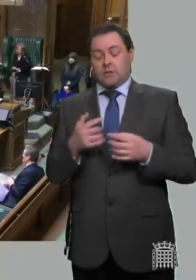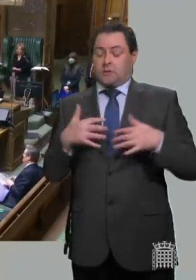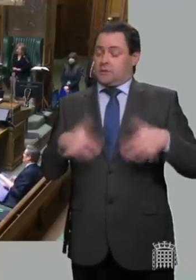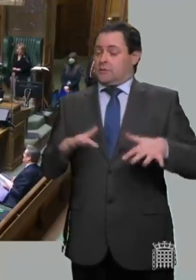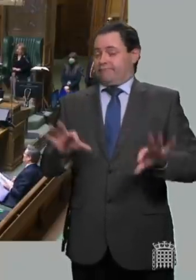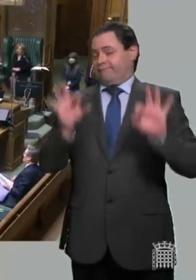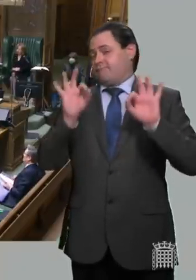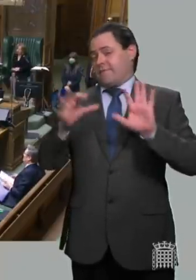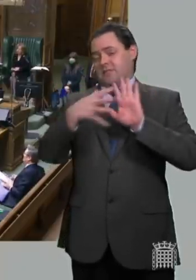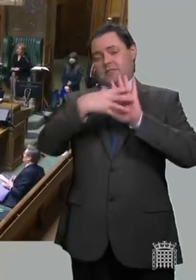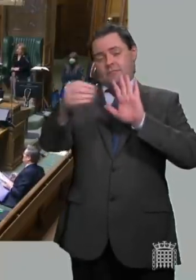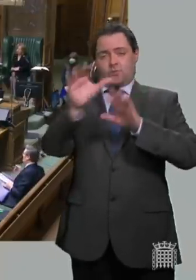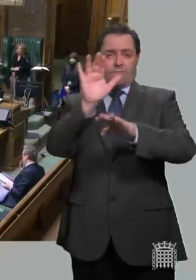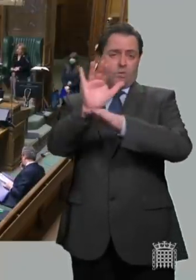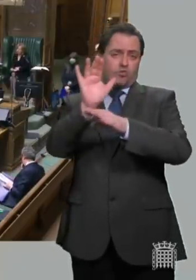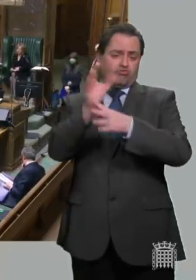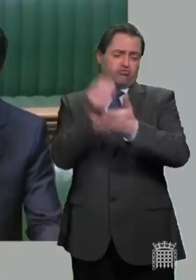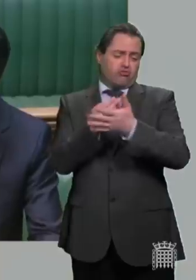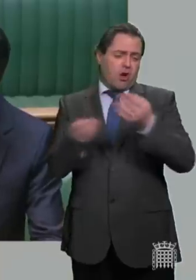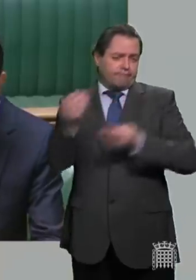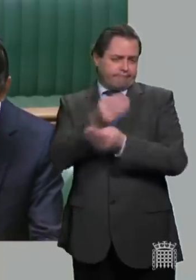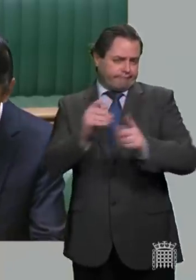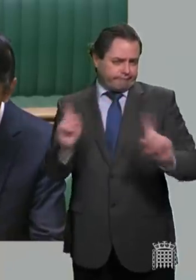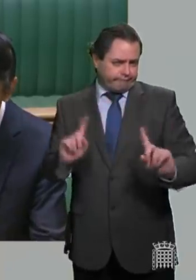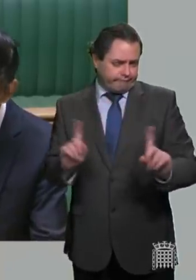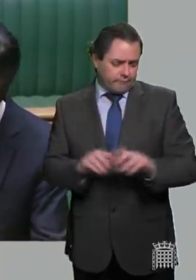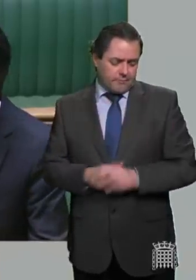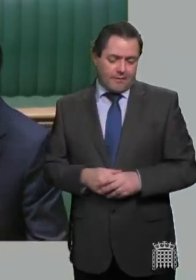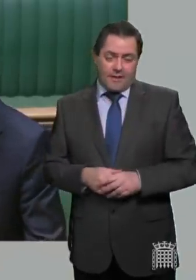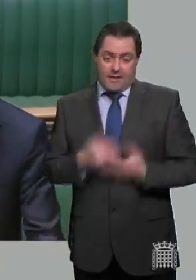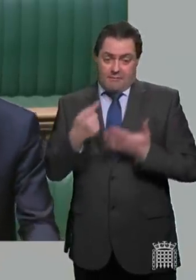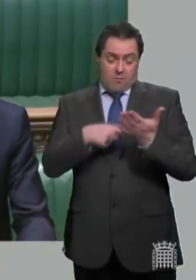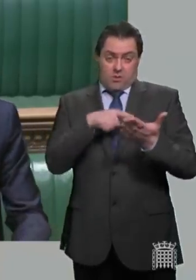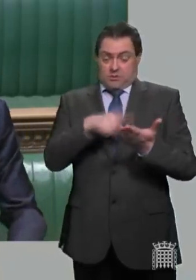the future economy. It is a policy on a scale that we have never done before—a